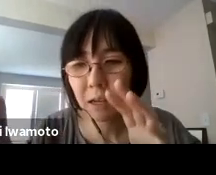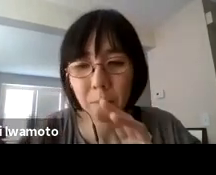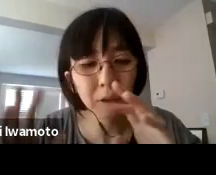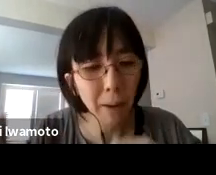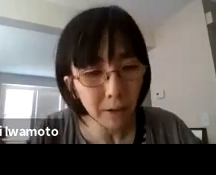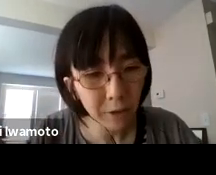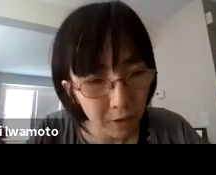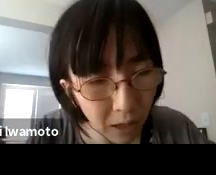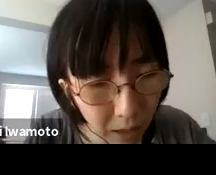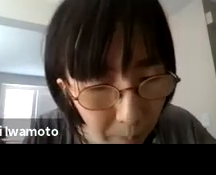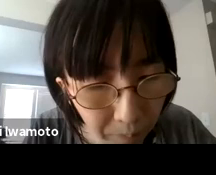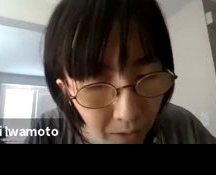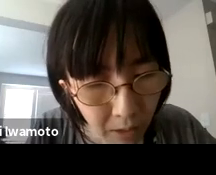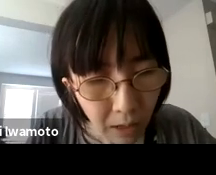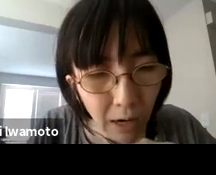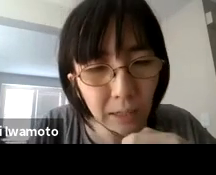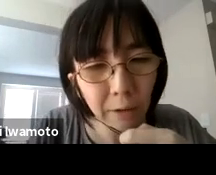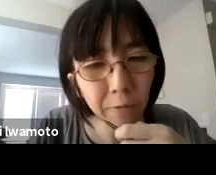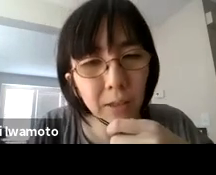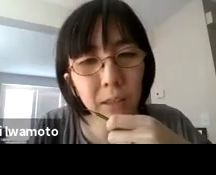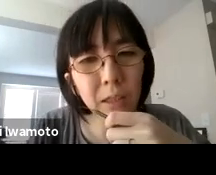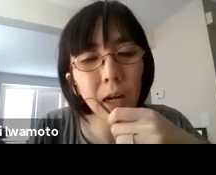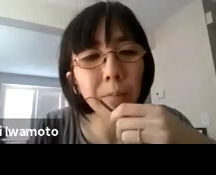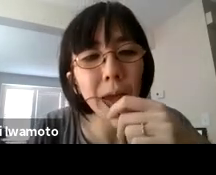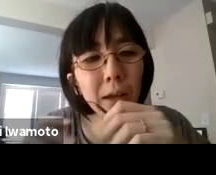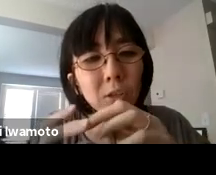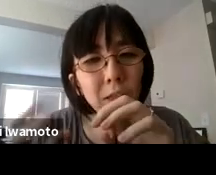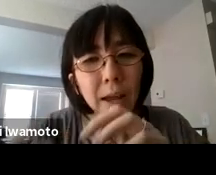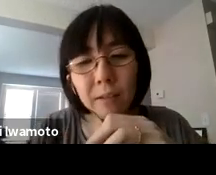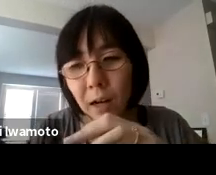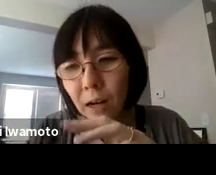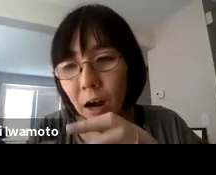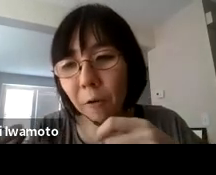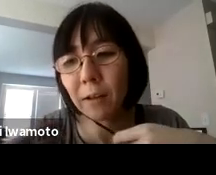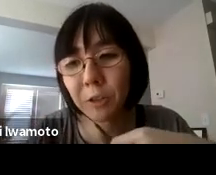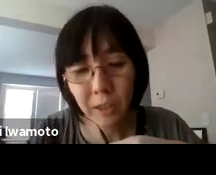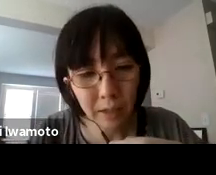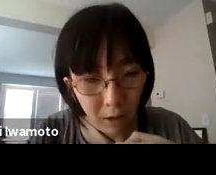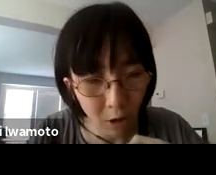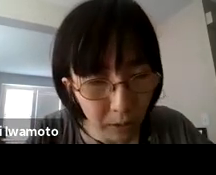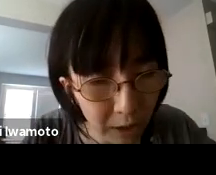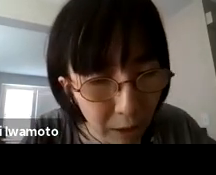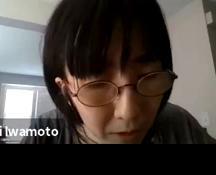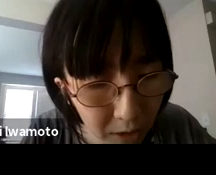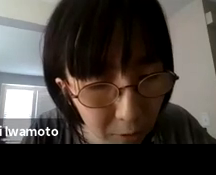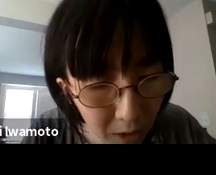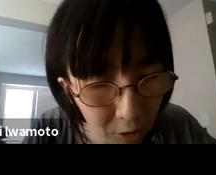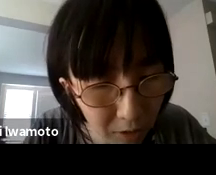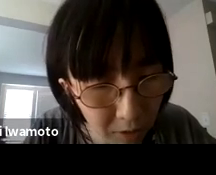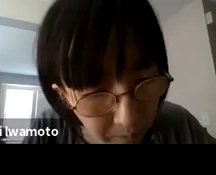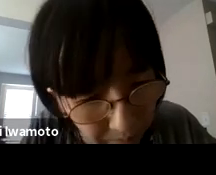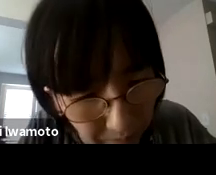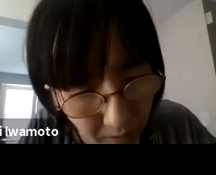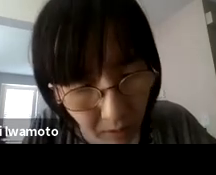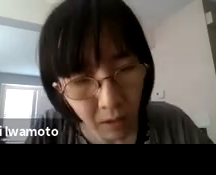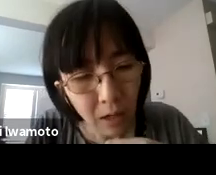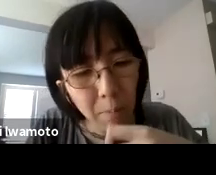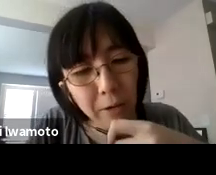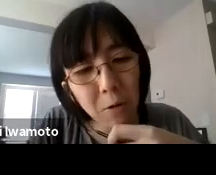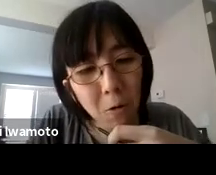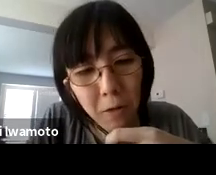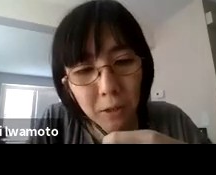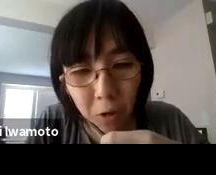So really just thinking about the patterns can really extend our understanding of the child and the child's interest.